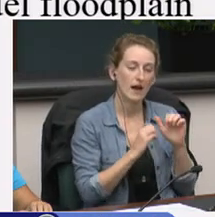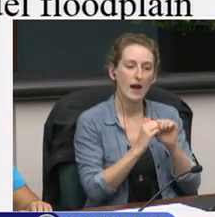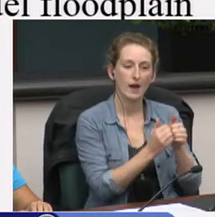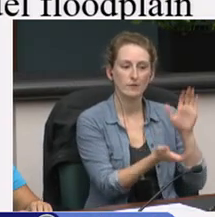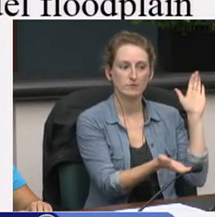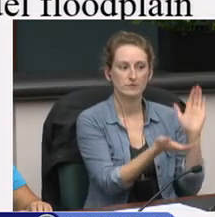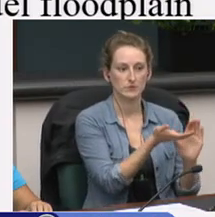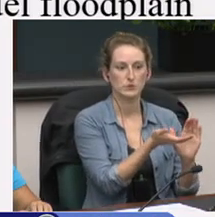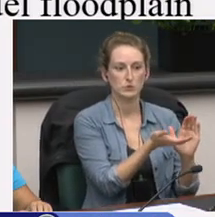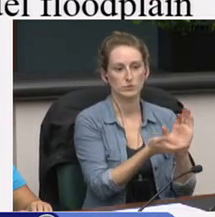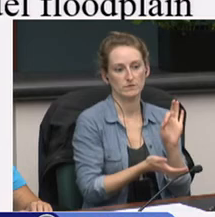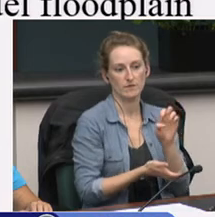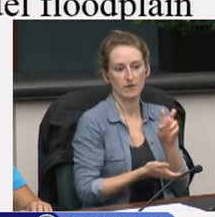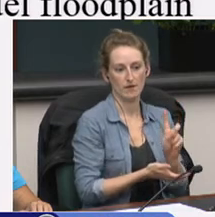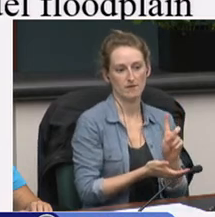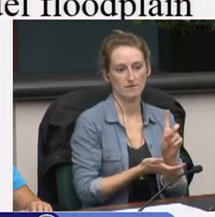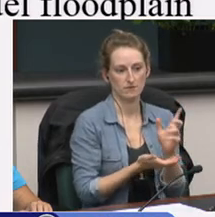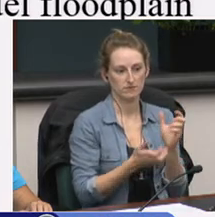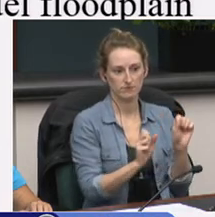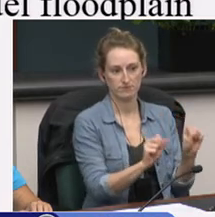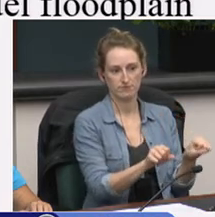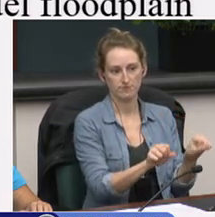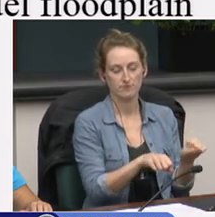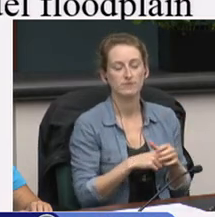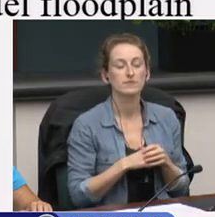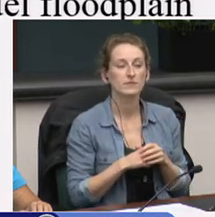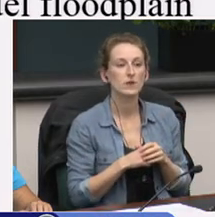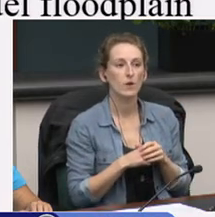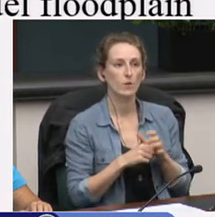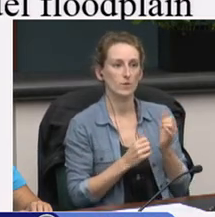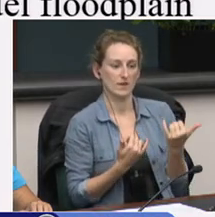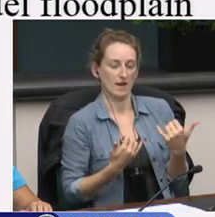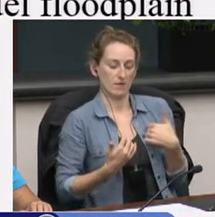reduction and so again that section was pulled out as a separate section to help